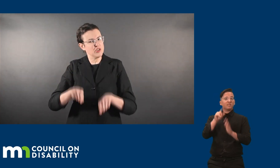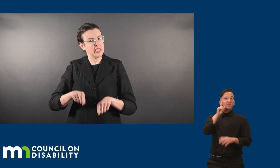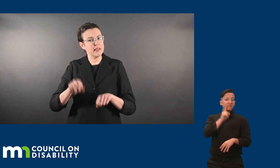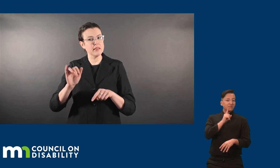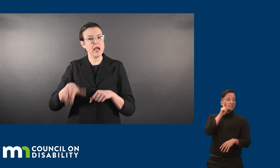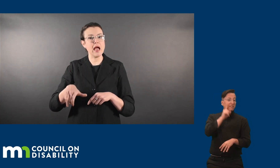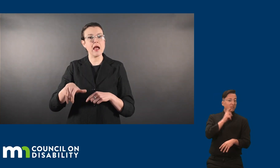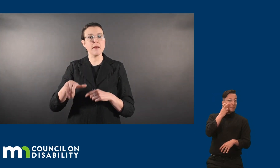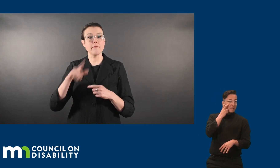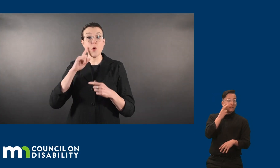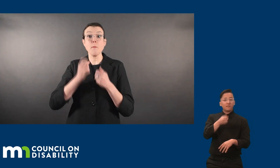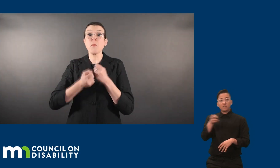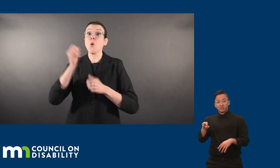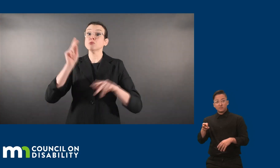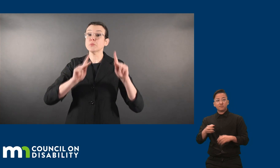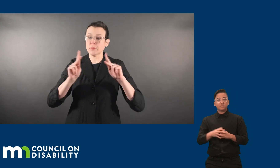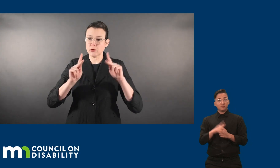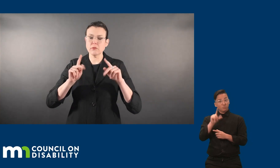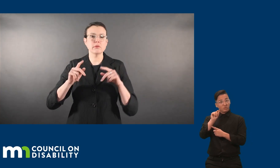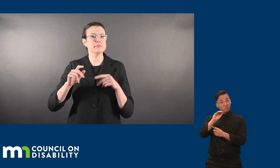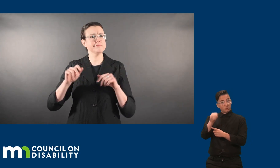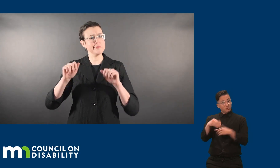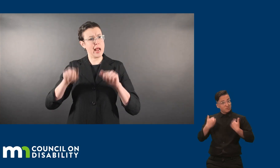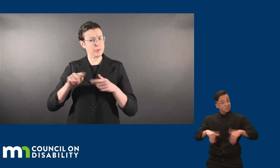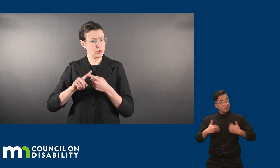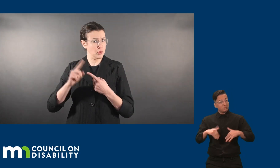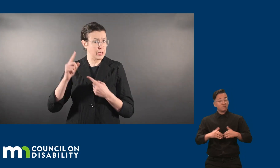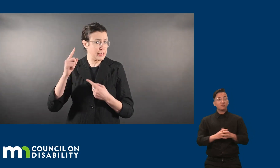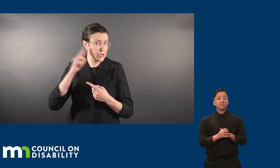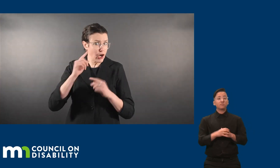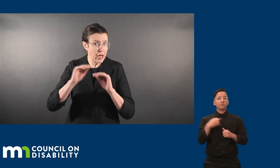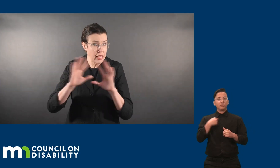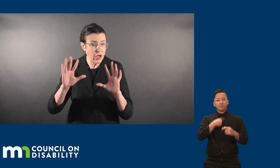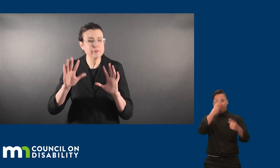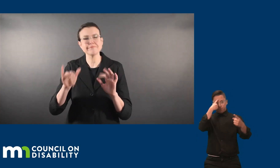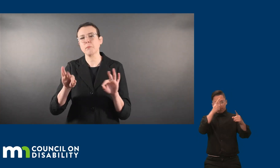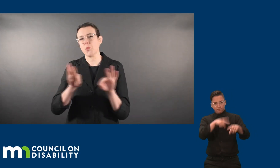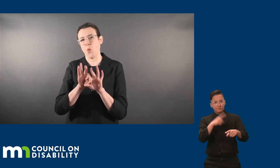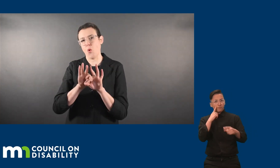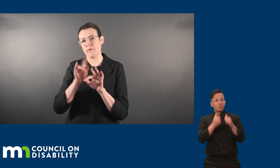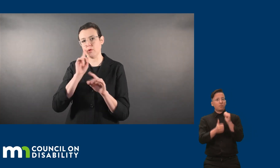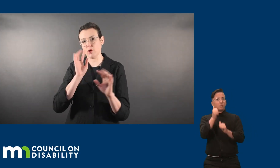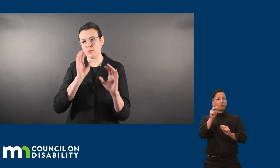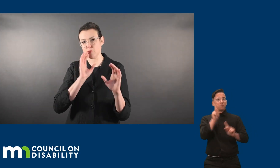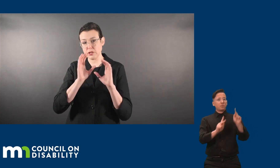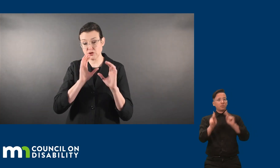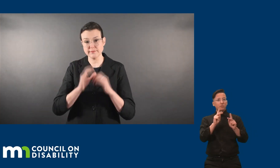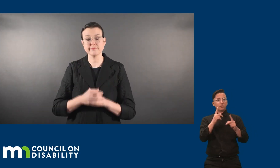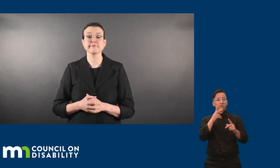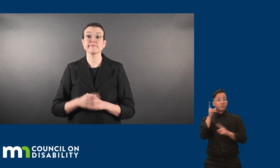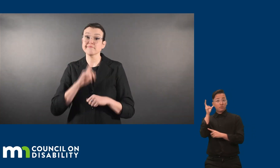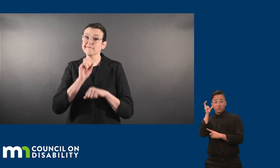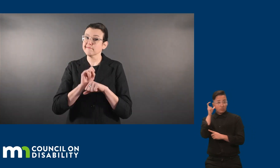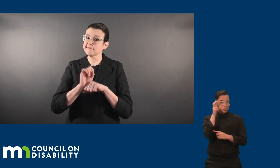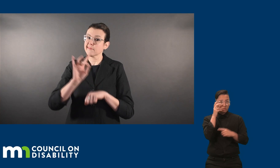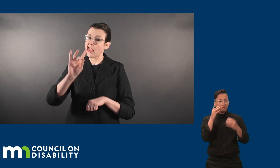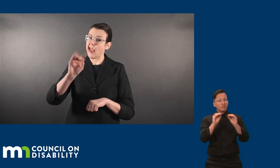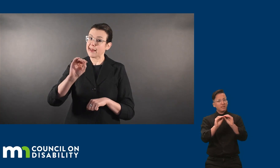We all can agree that for most people, being able to hear clearly is important for communication.